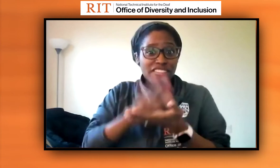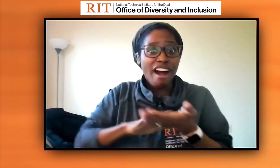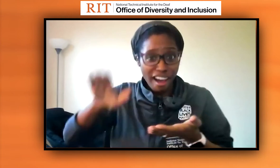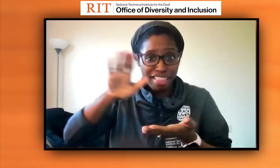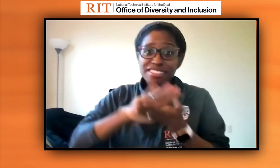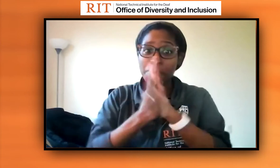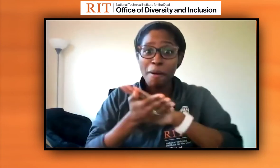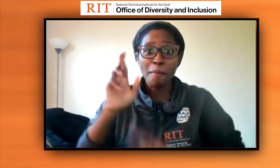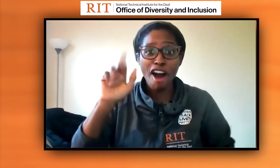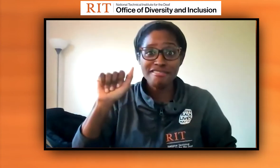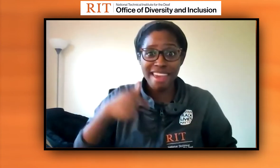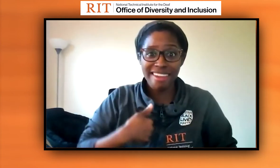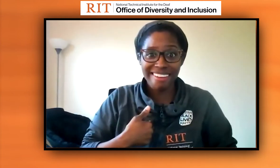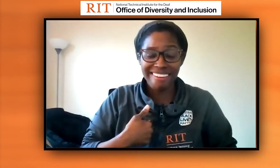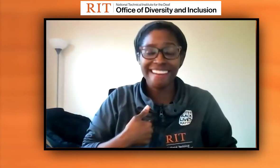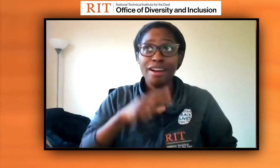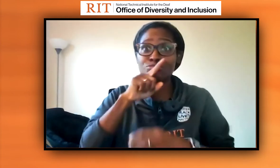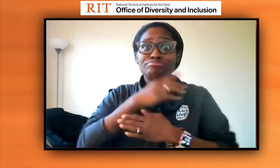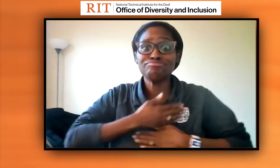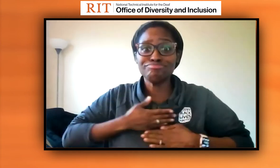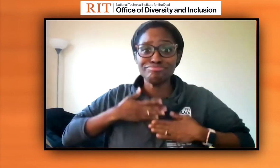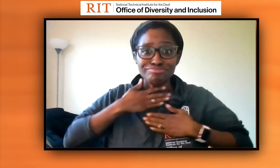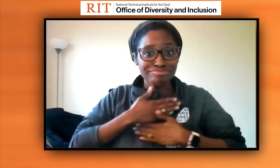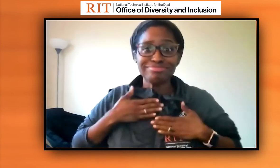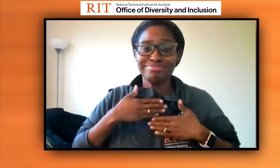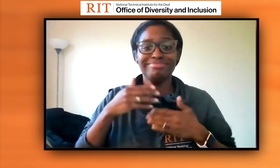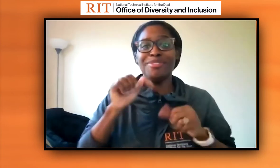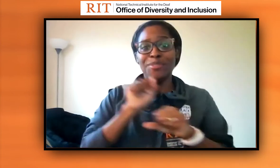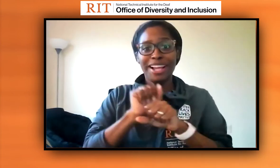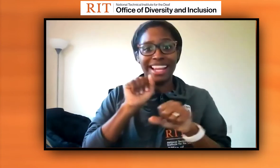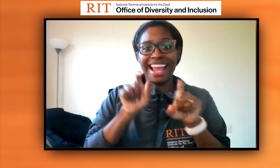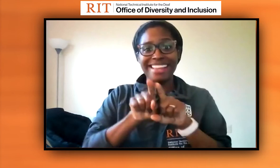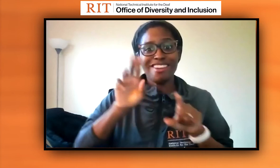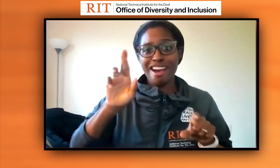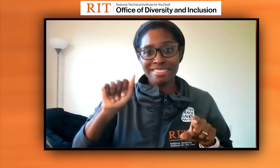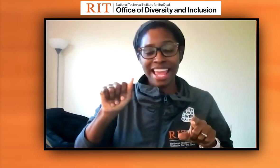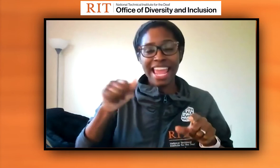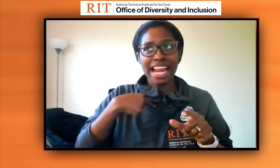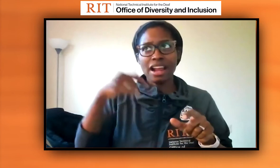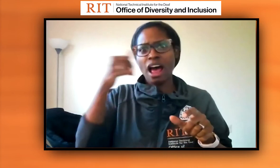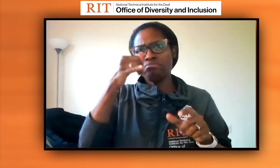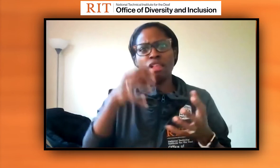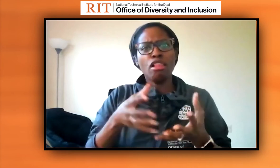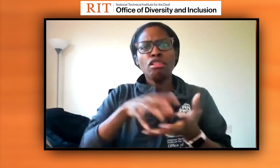My second year of college, I became an RA, and I loved that job. I loved being an RA.